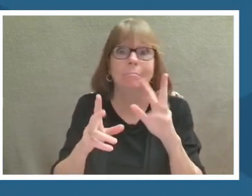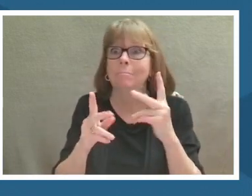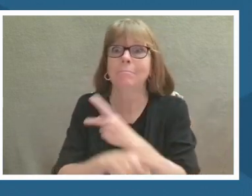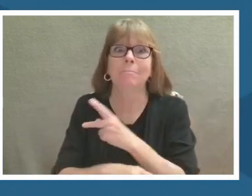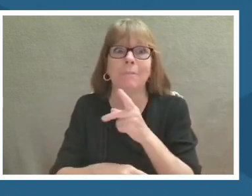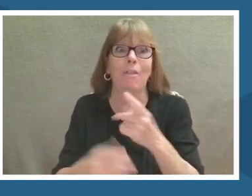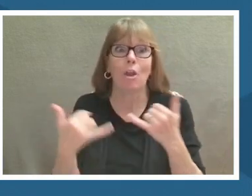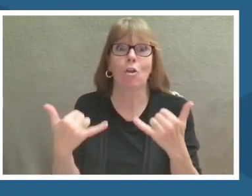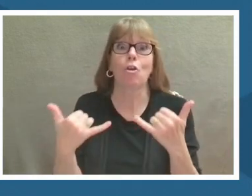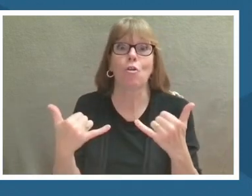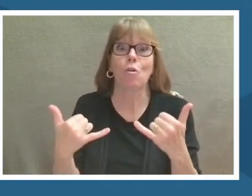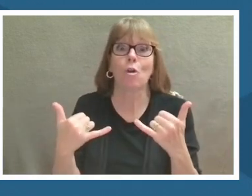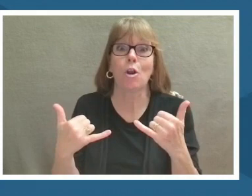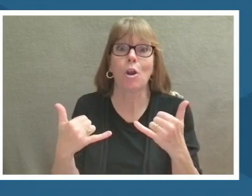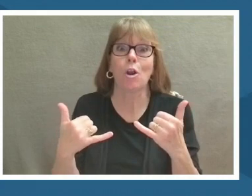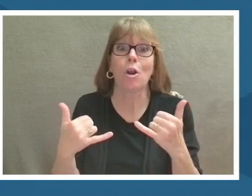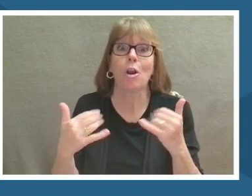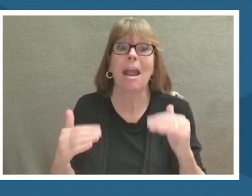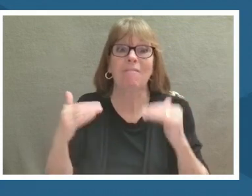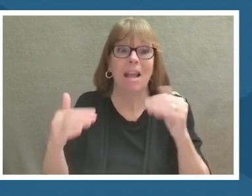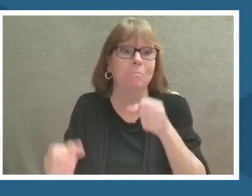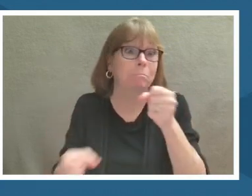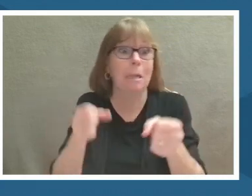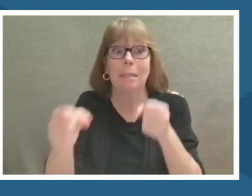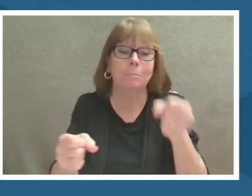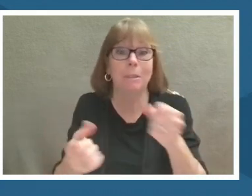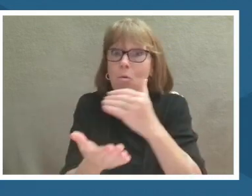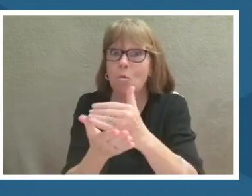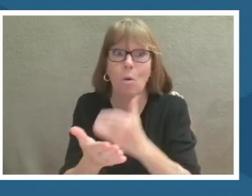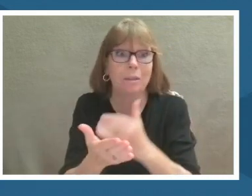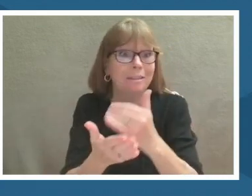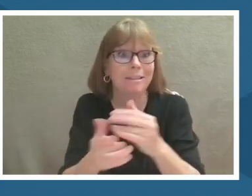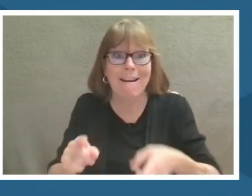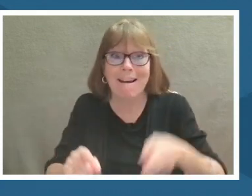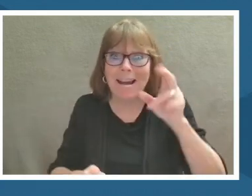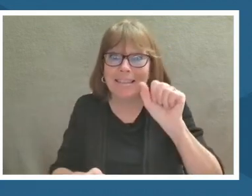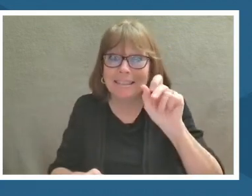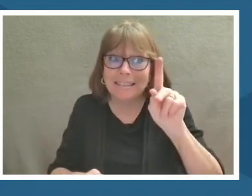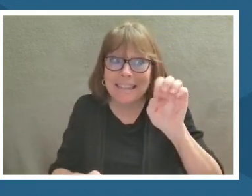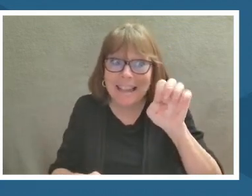um advanced placement courses in high-stakes testing are still in